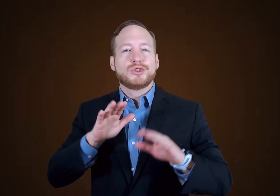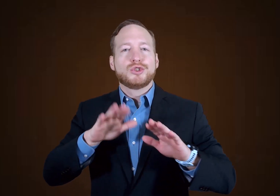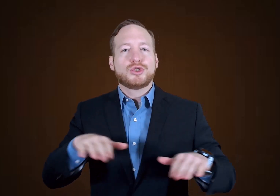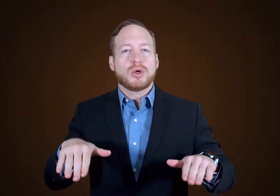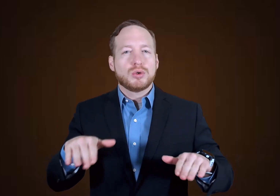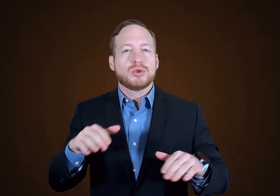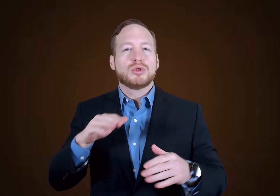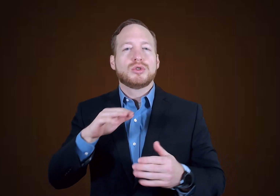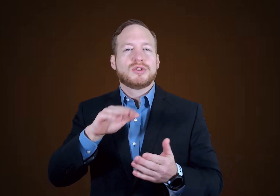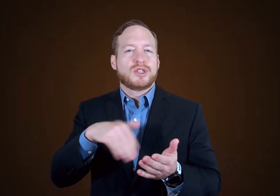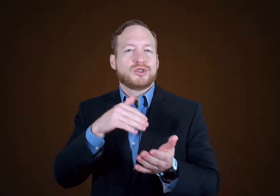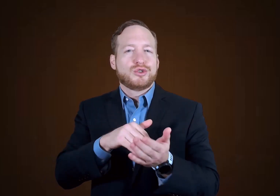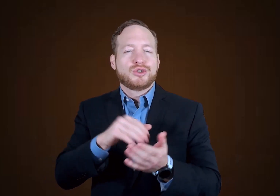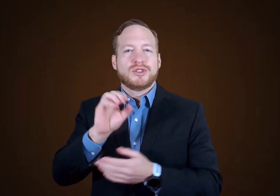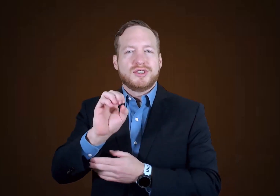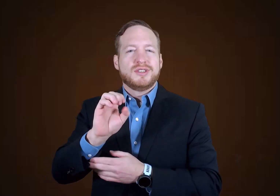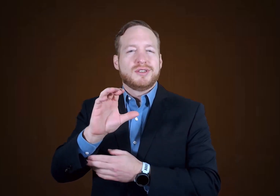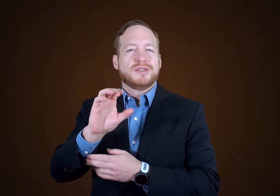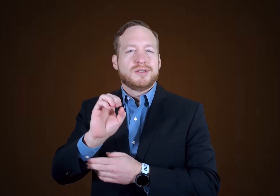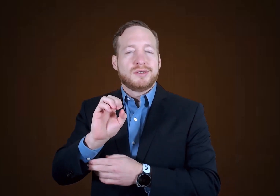she's the Director of the Early Childhood Center